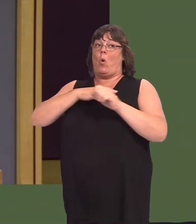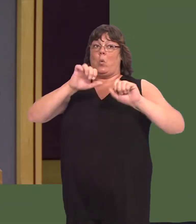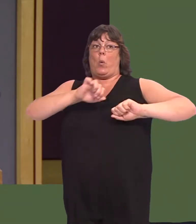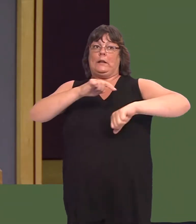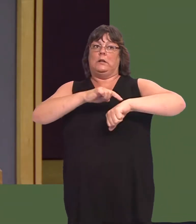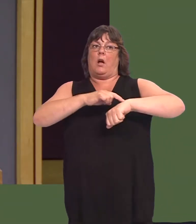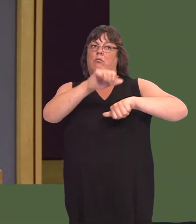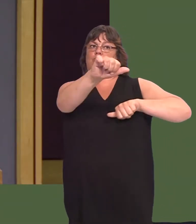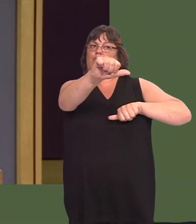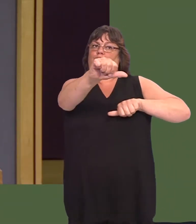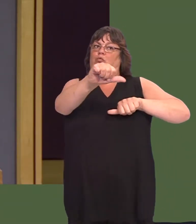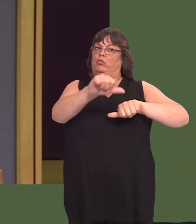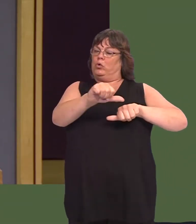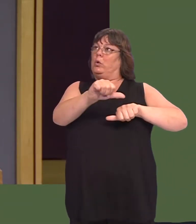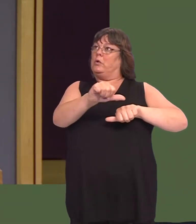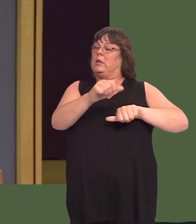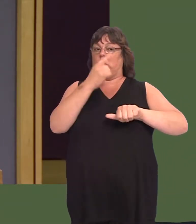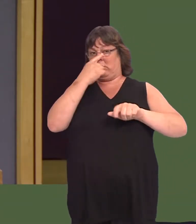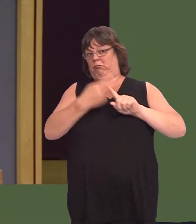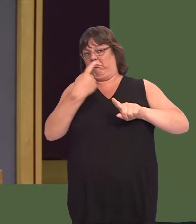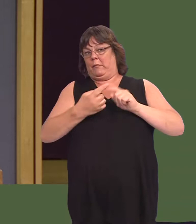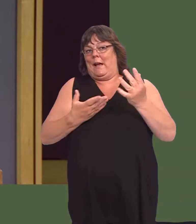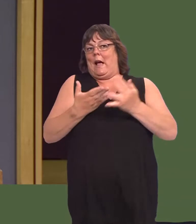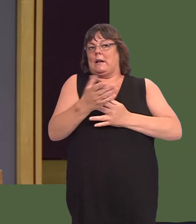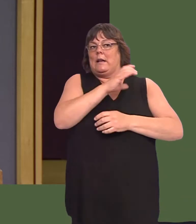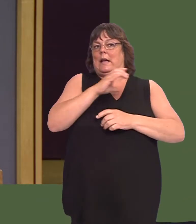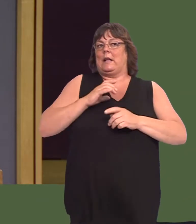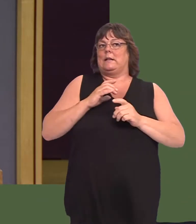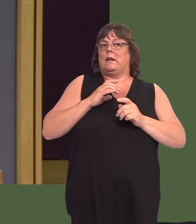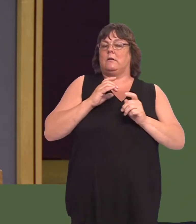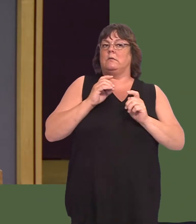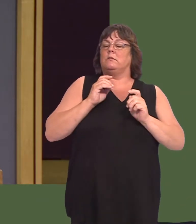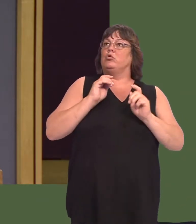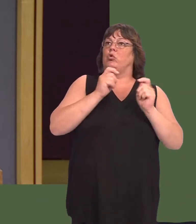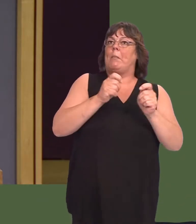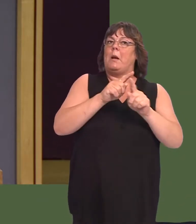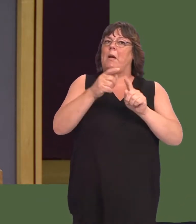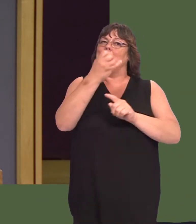waiting times in hospitals for cancer treatment, weíre still missing the 62-day target by